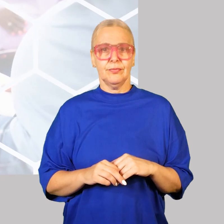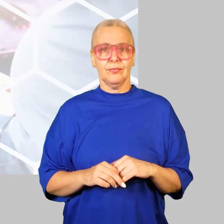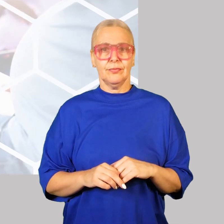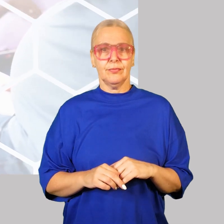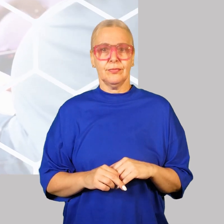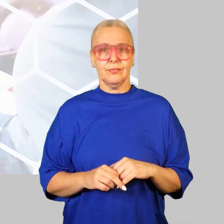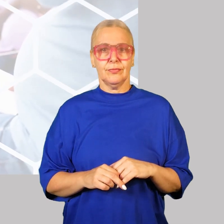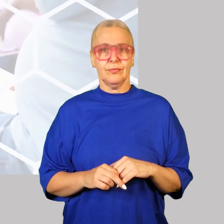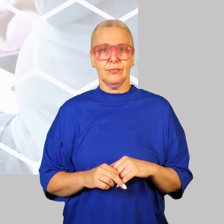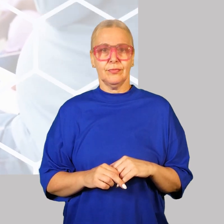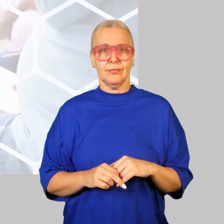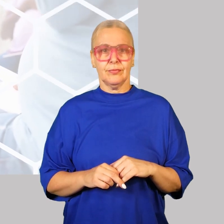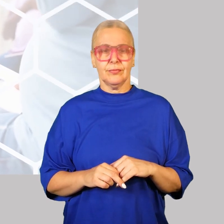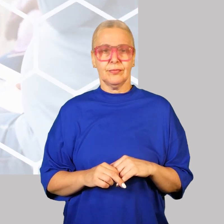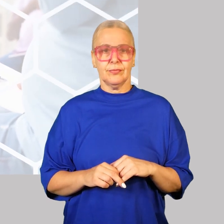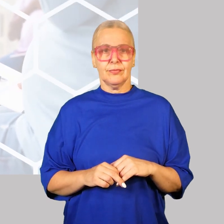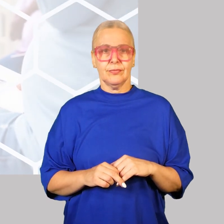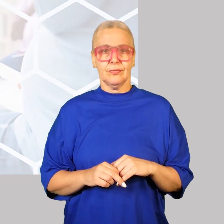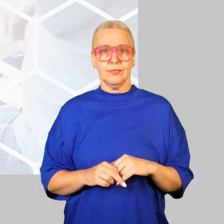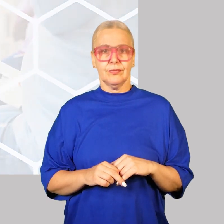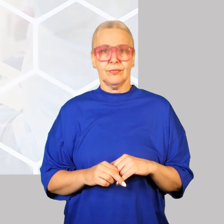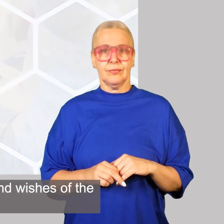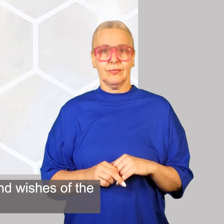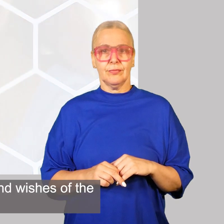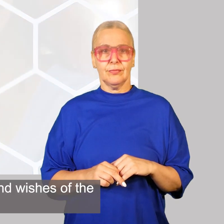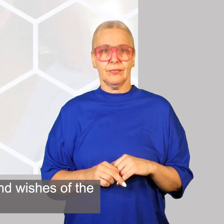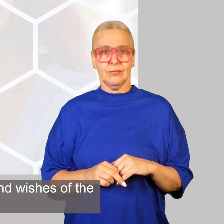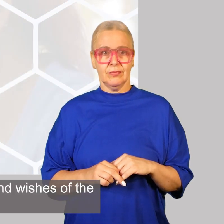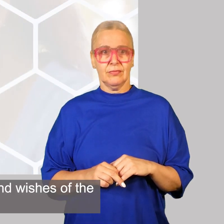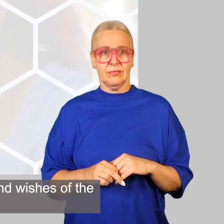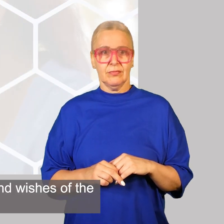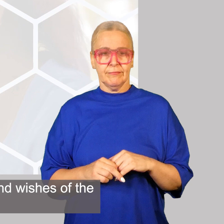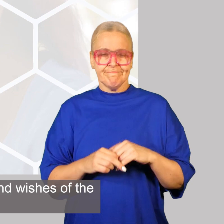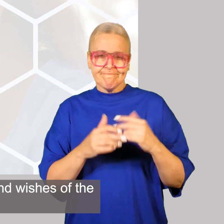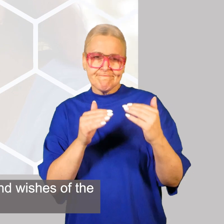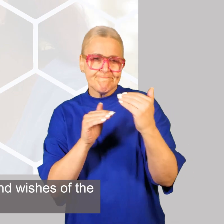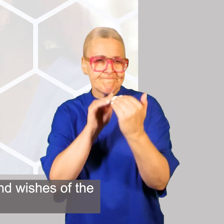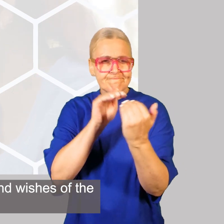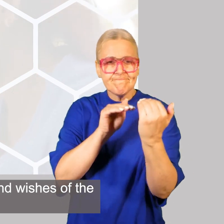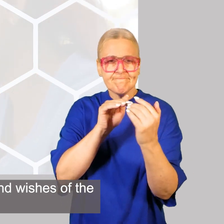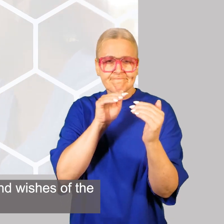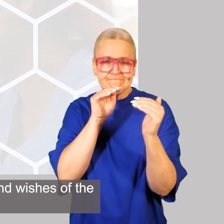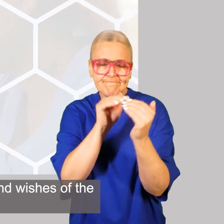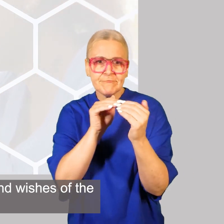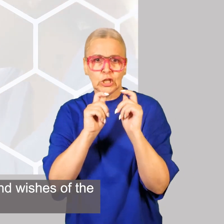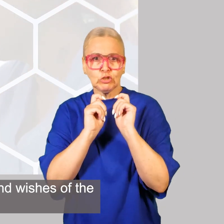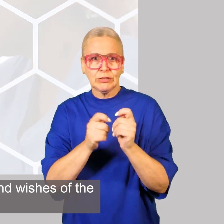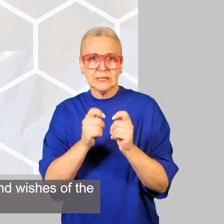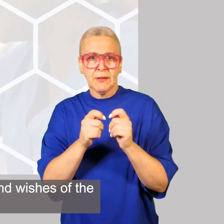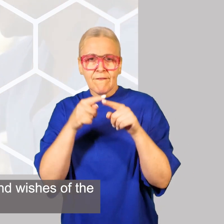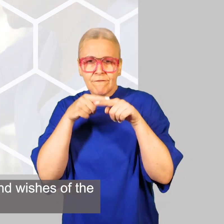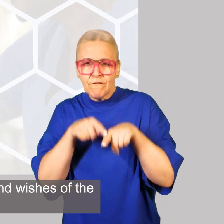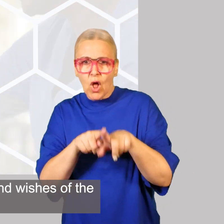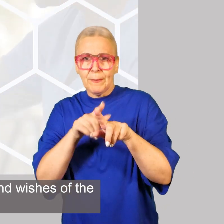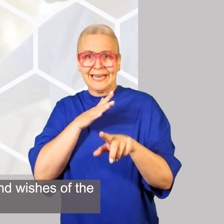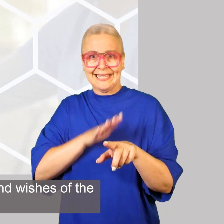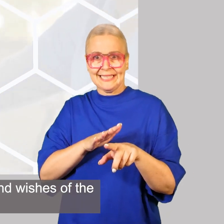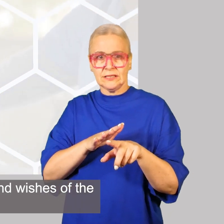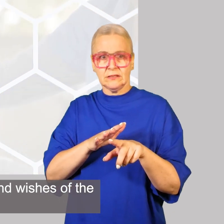only among those at the highest risk; Tailoring treatment and follow-up to the needs and wishes of the individual woman;